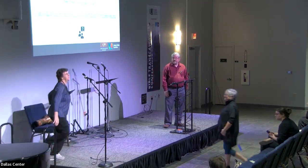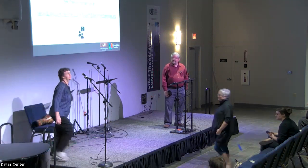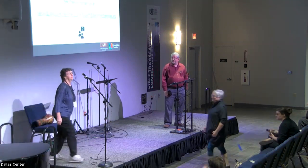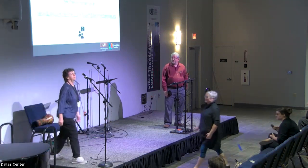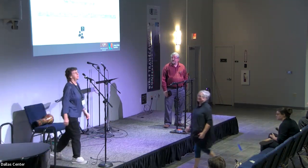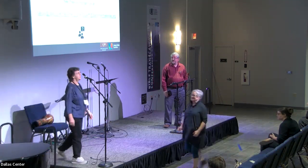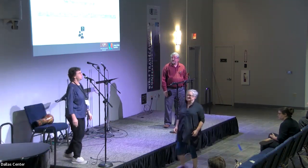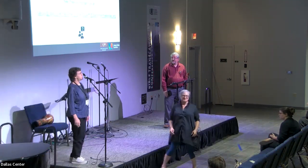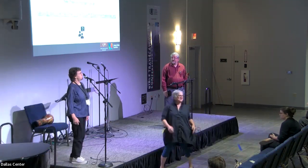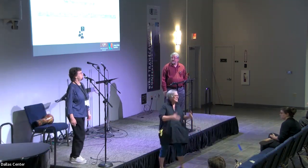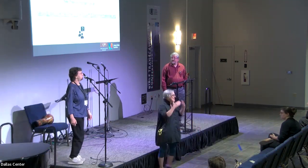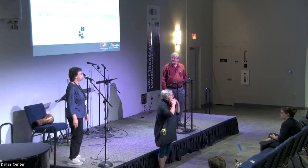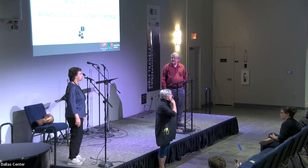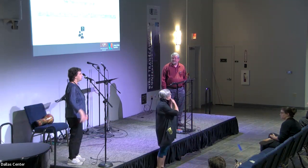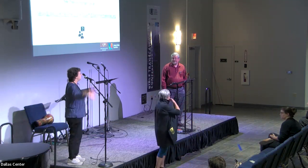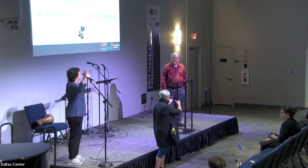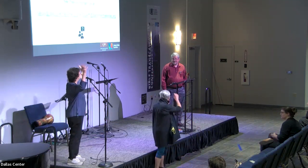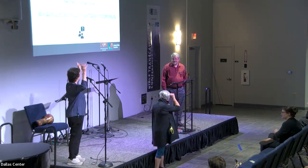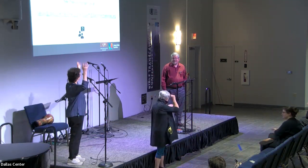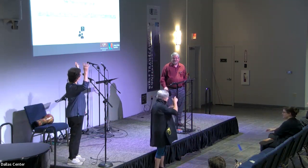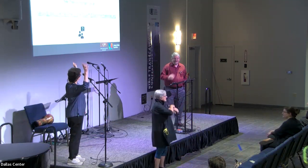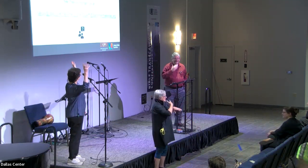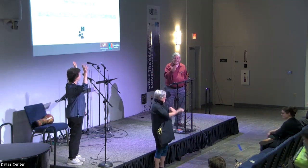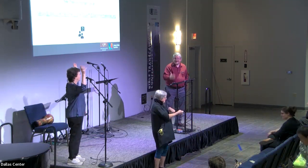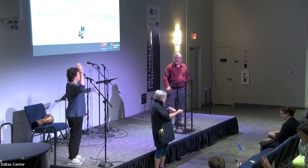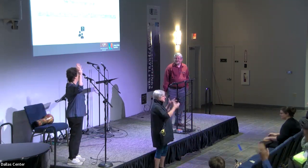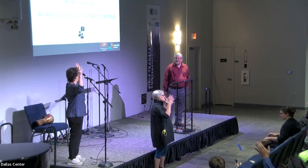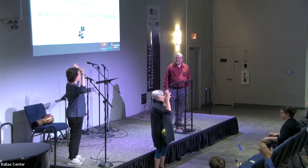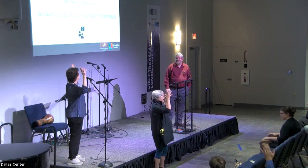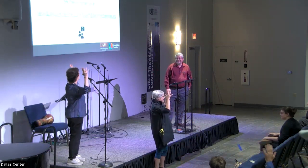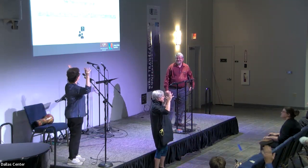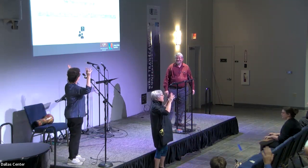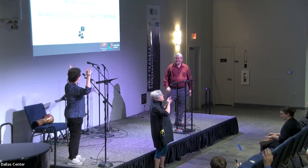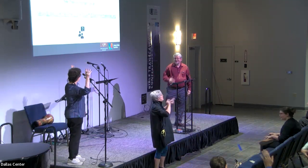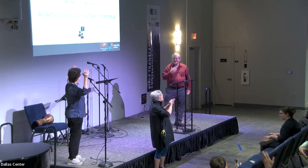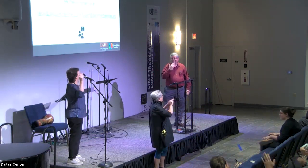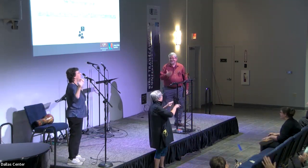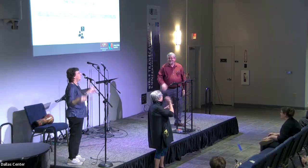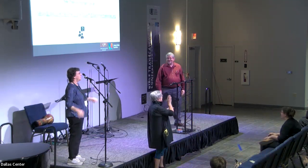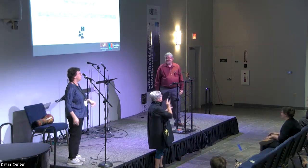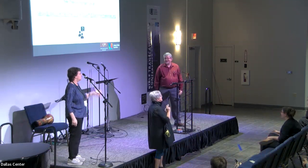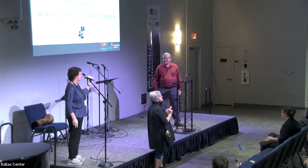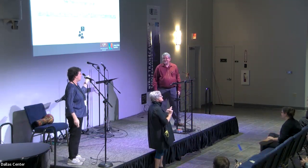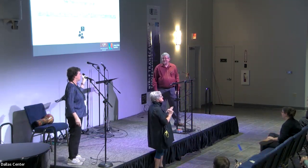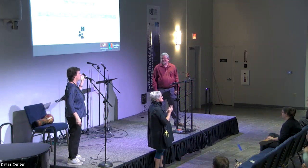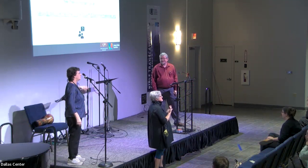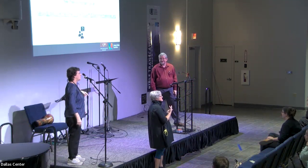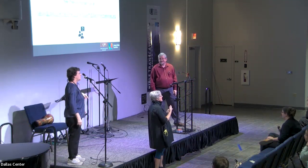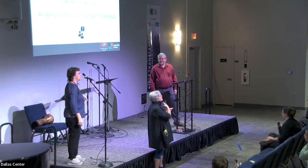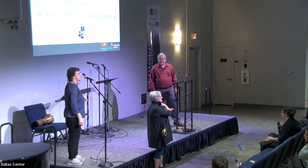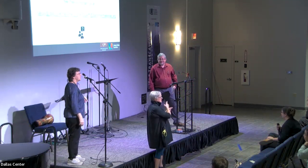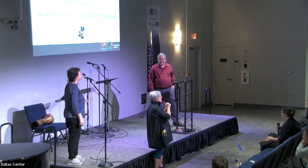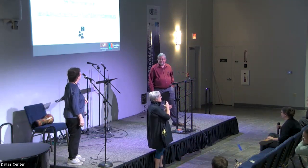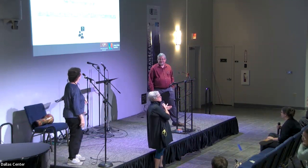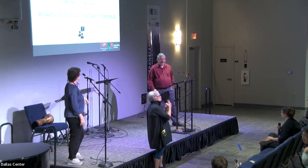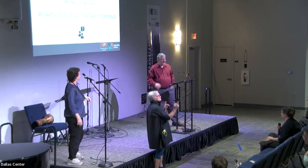Thank you. Stuart, we're out of time. This has been great. I've been looking forward to this presentation and story is available for questions later.